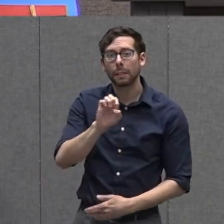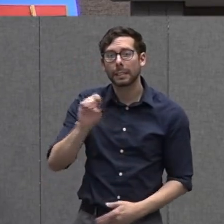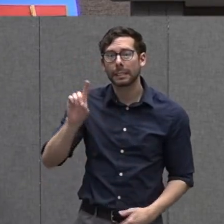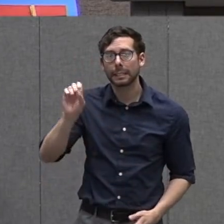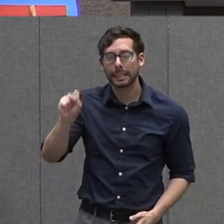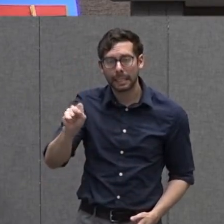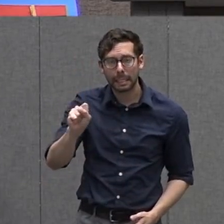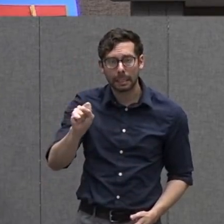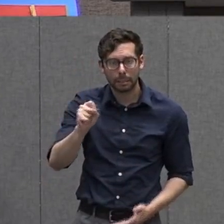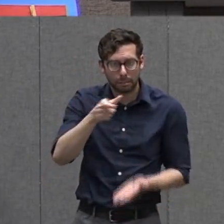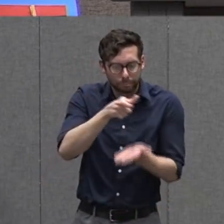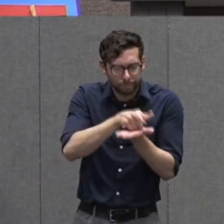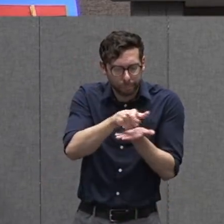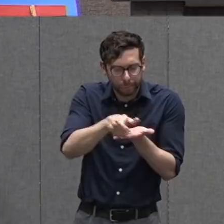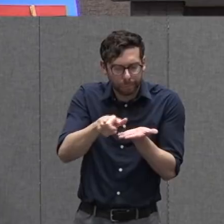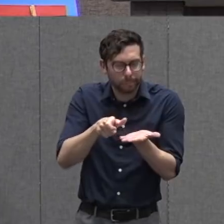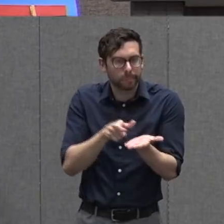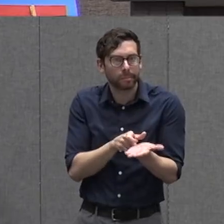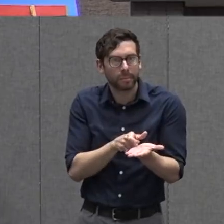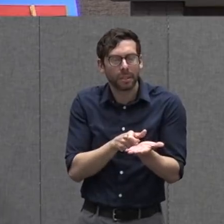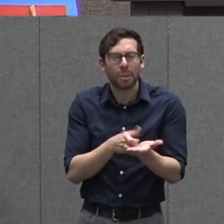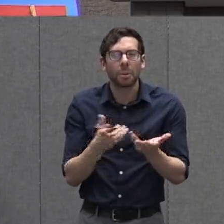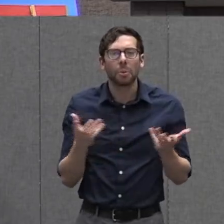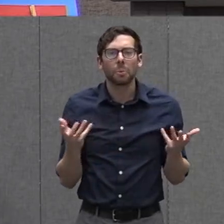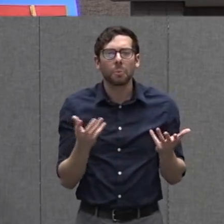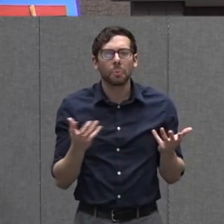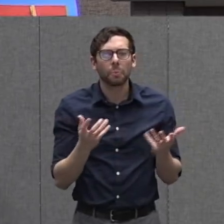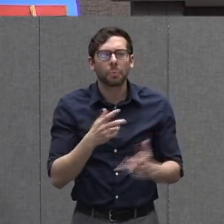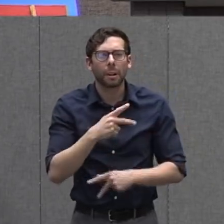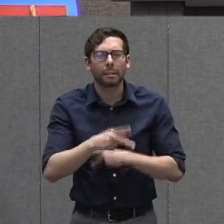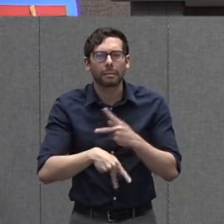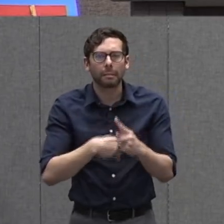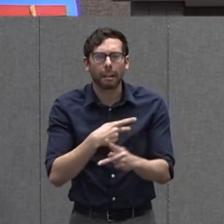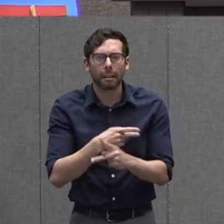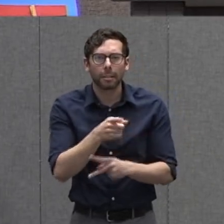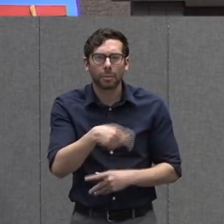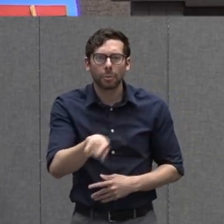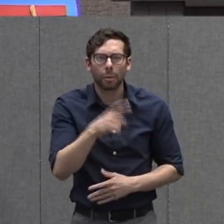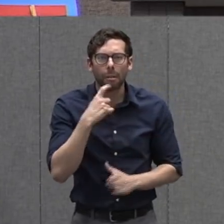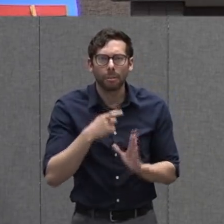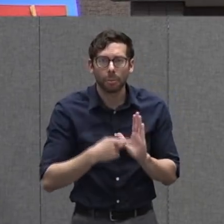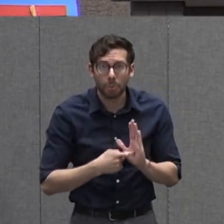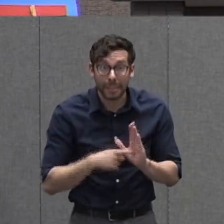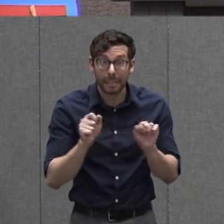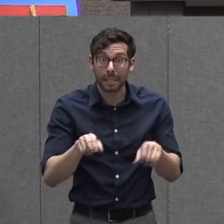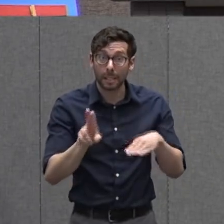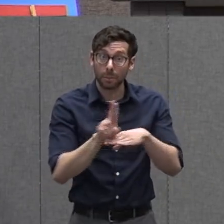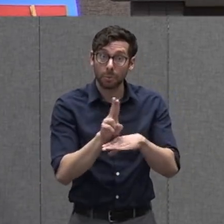Can you use some of the words that you've learned about disperse and adapt when describing them?